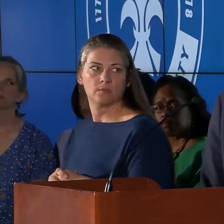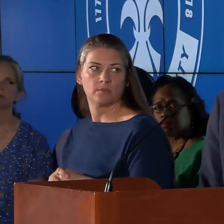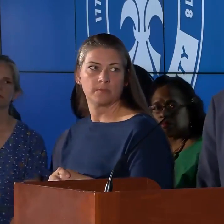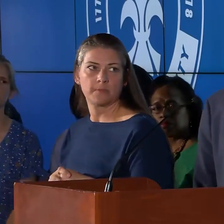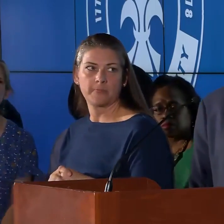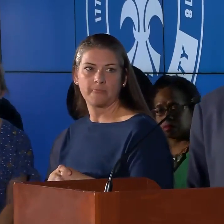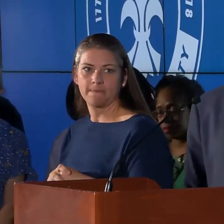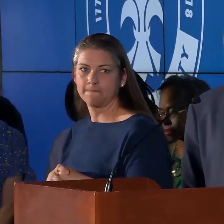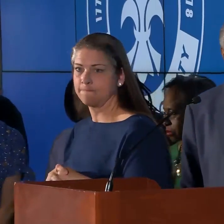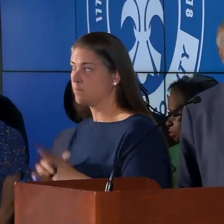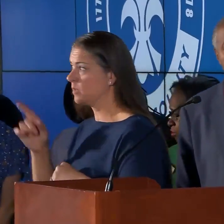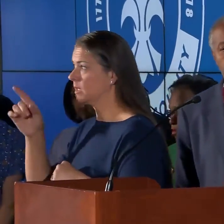you.